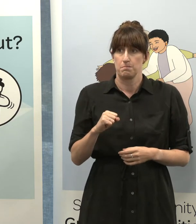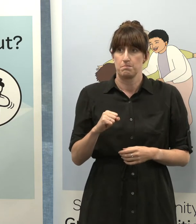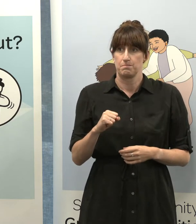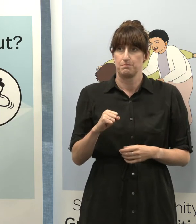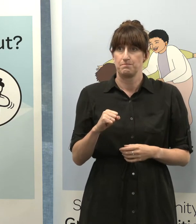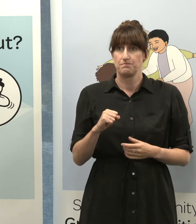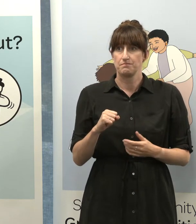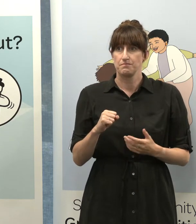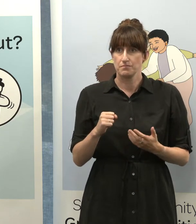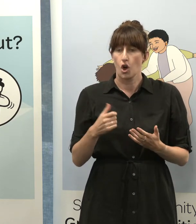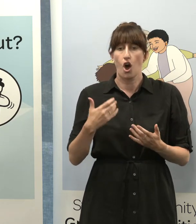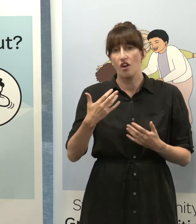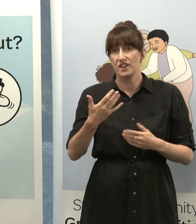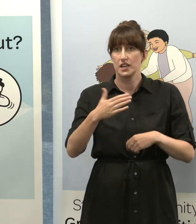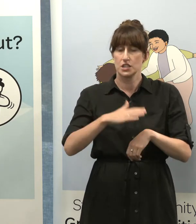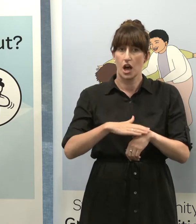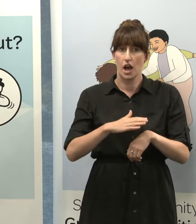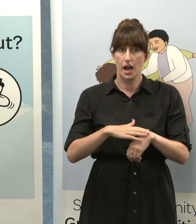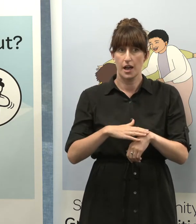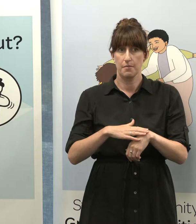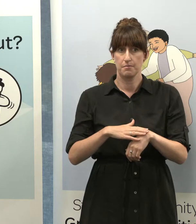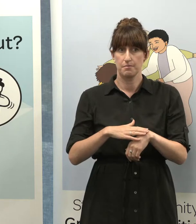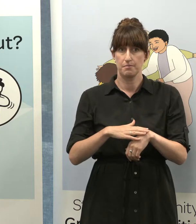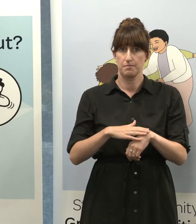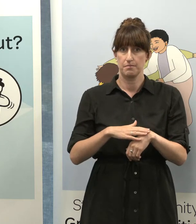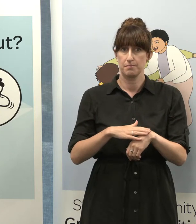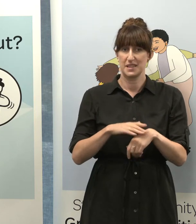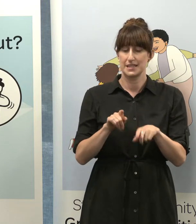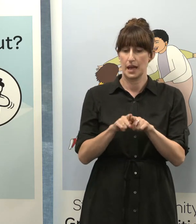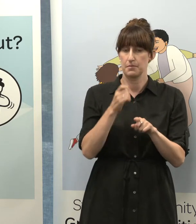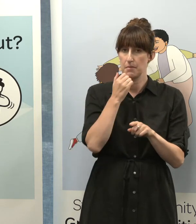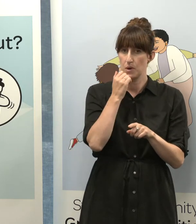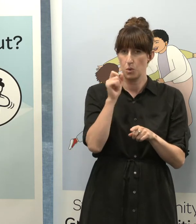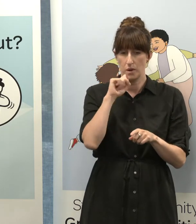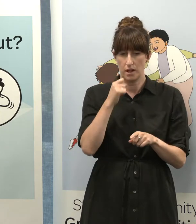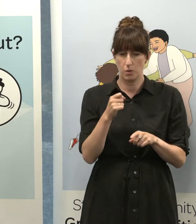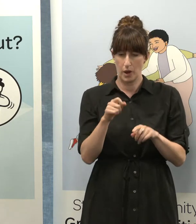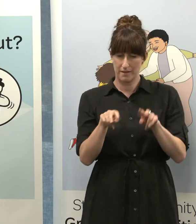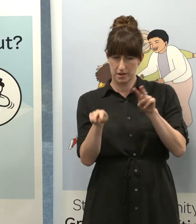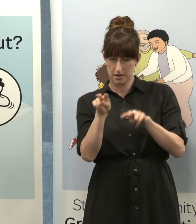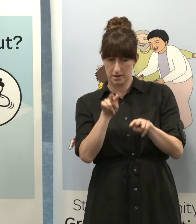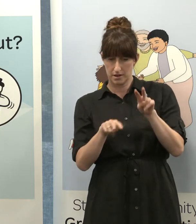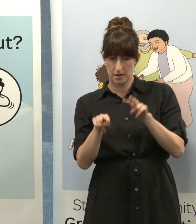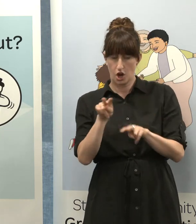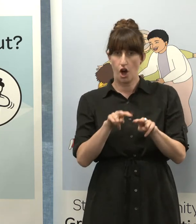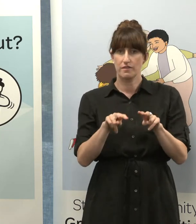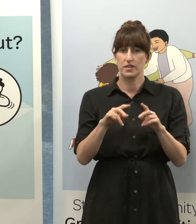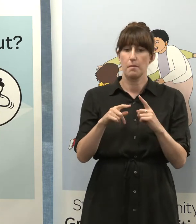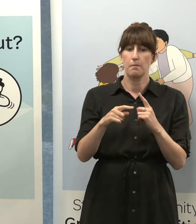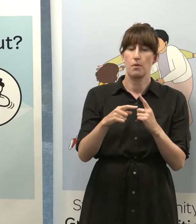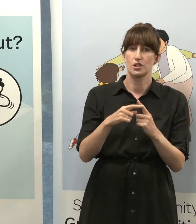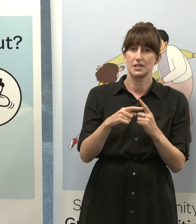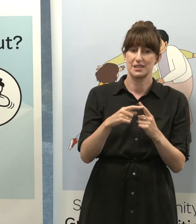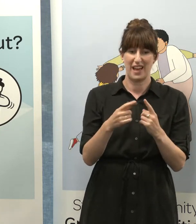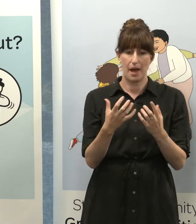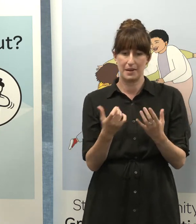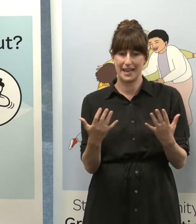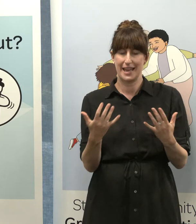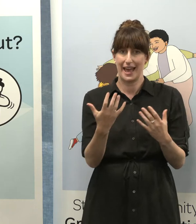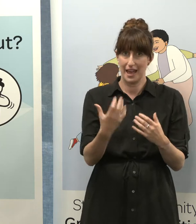intending to do here is if we